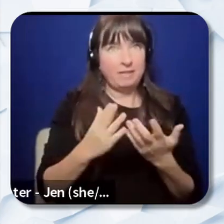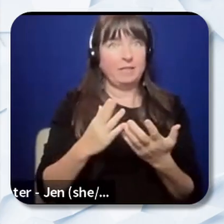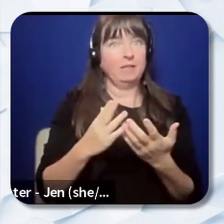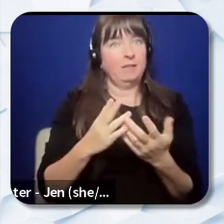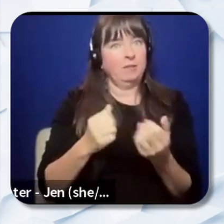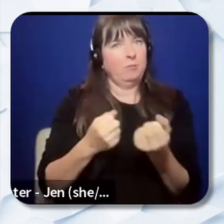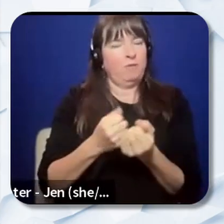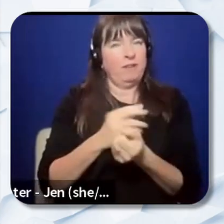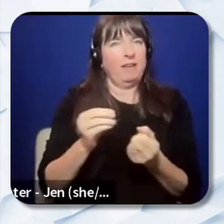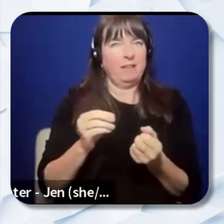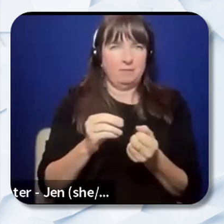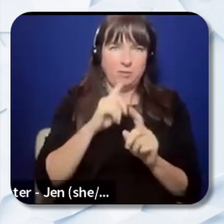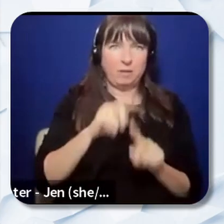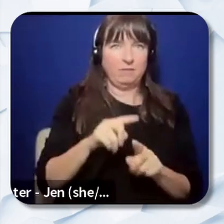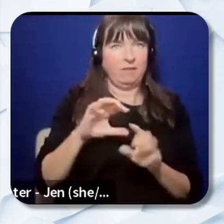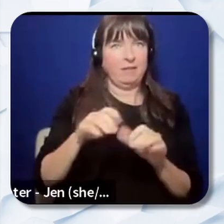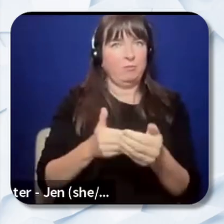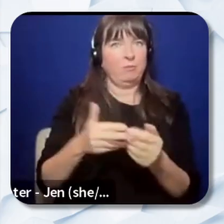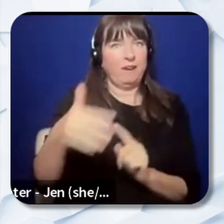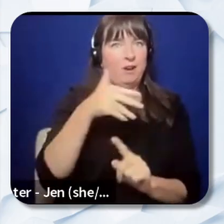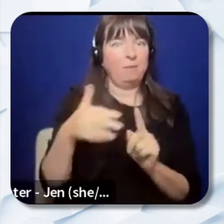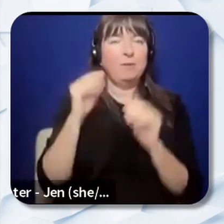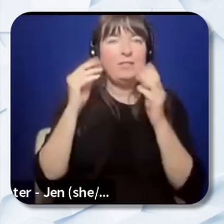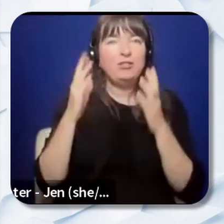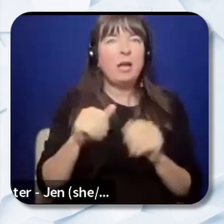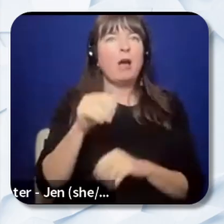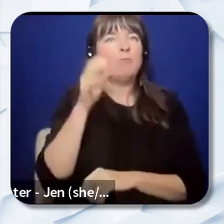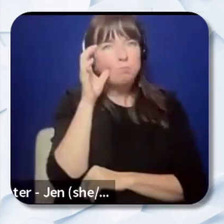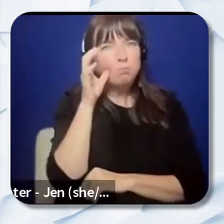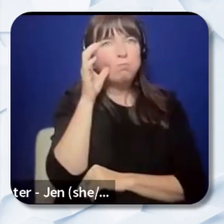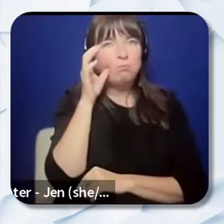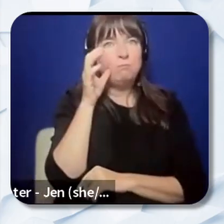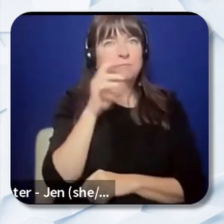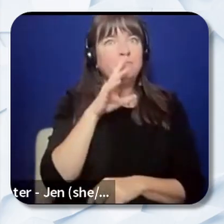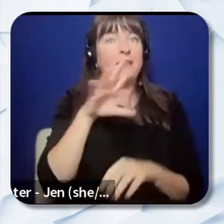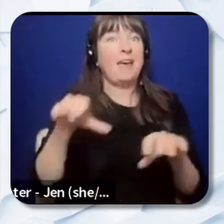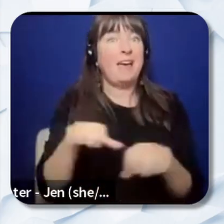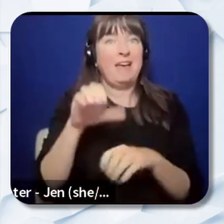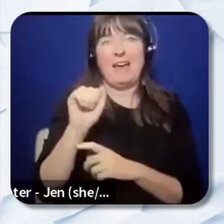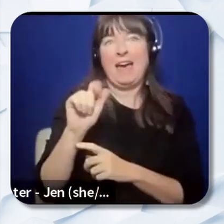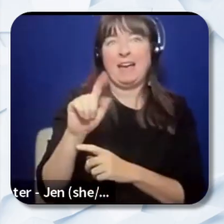environment where teachers can actively listen to students. Key point there actively. Provide